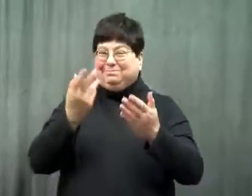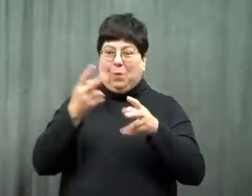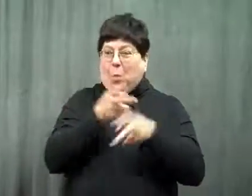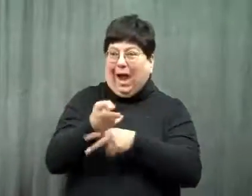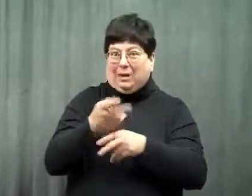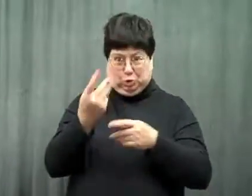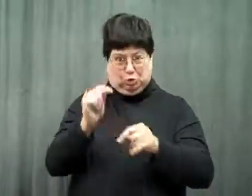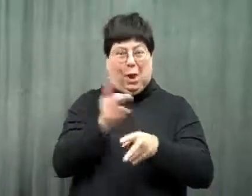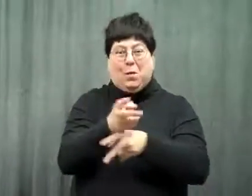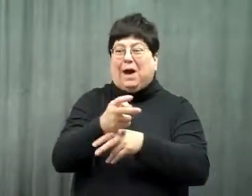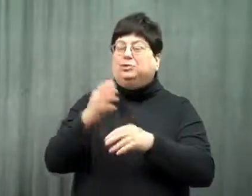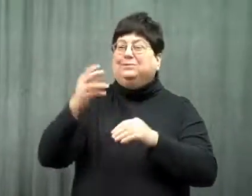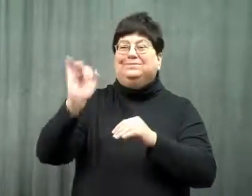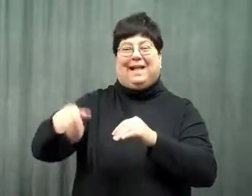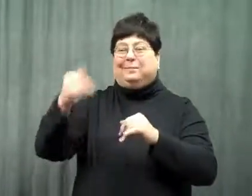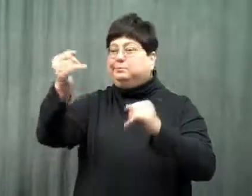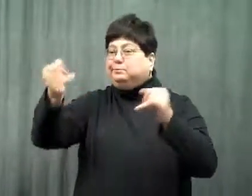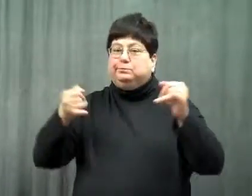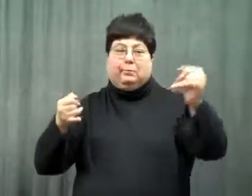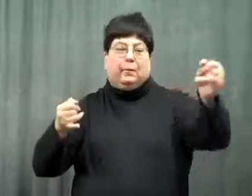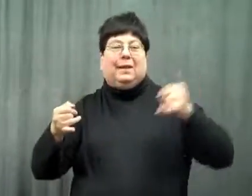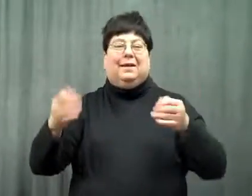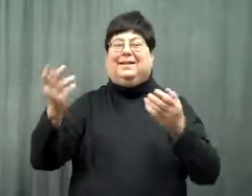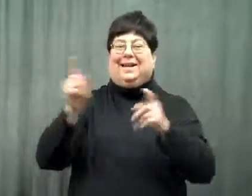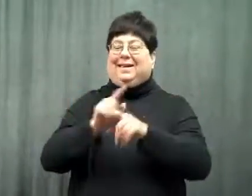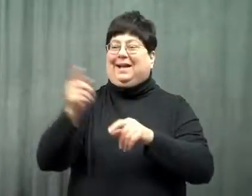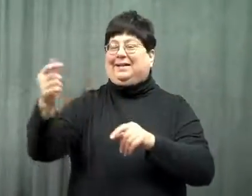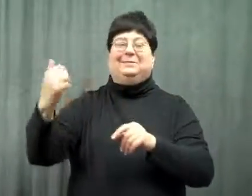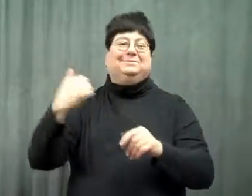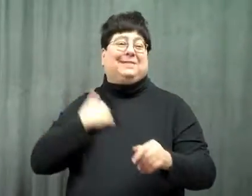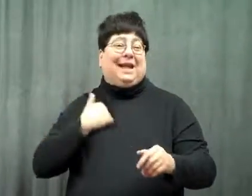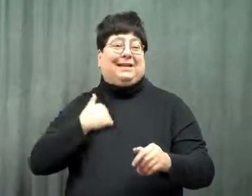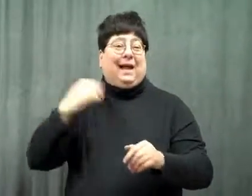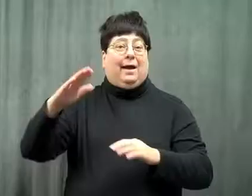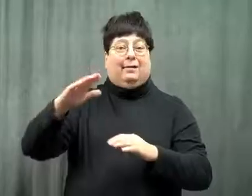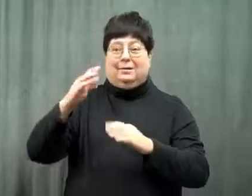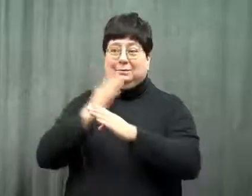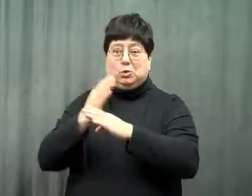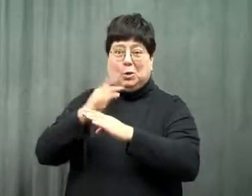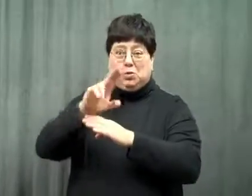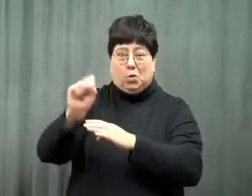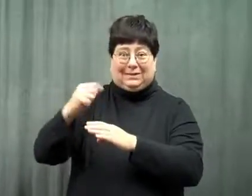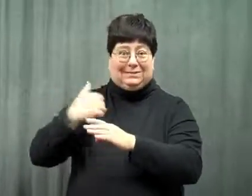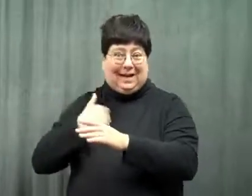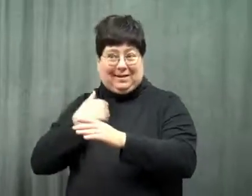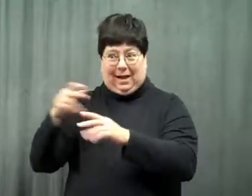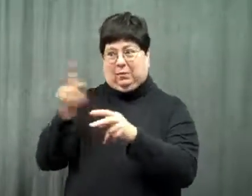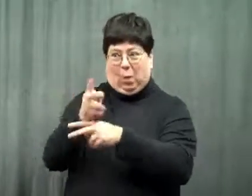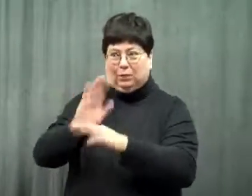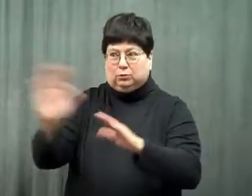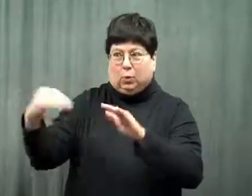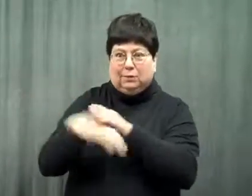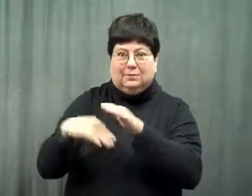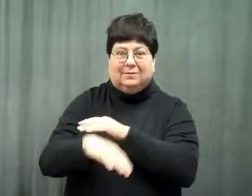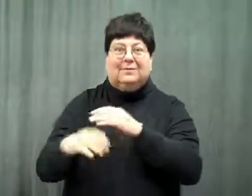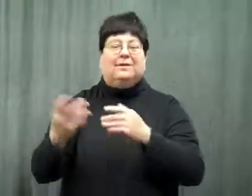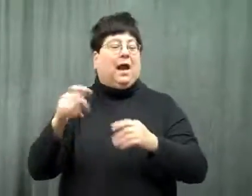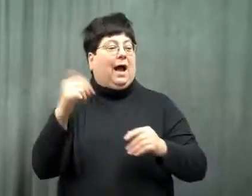Between the US and Canada, guards try to keep people from crossing the border illegally